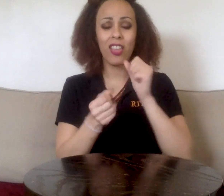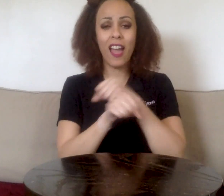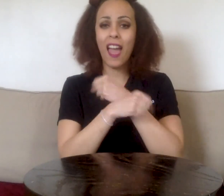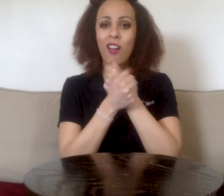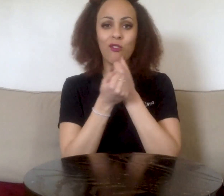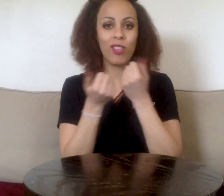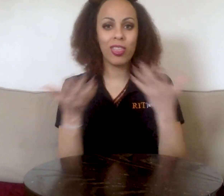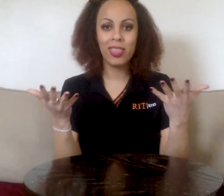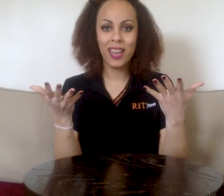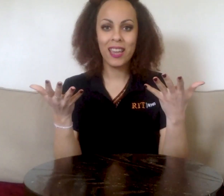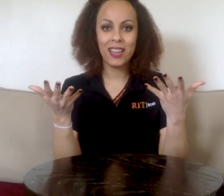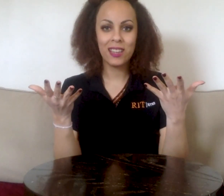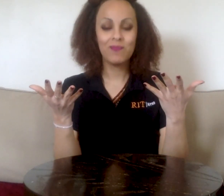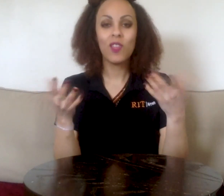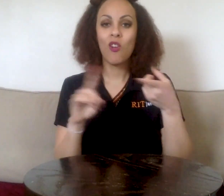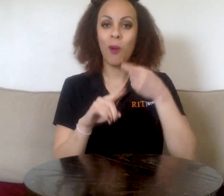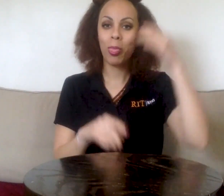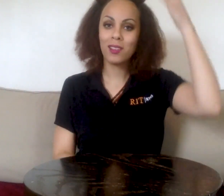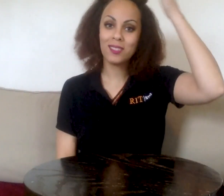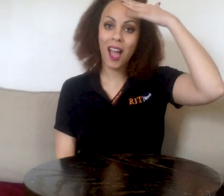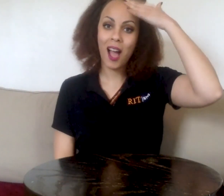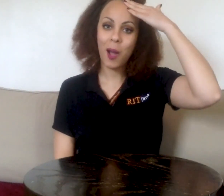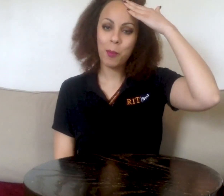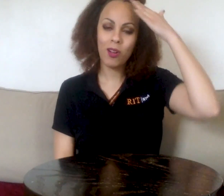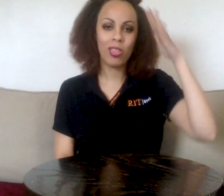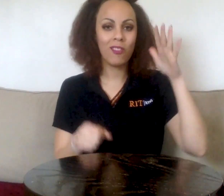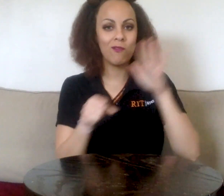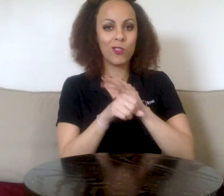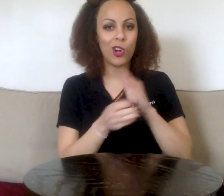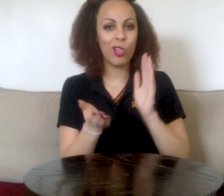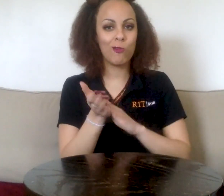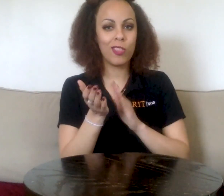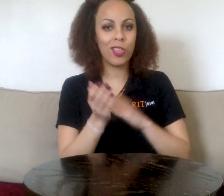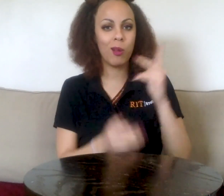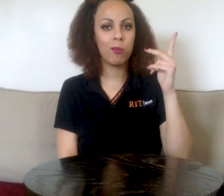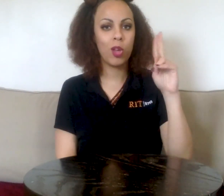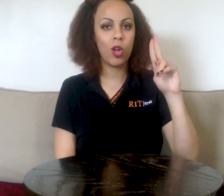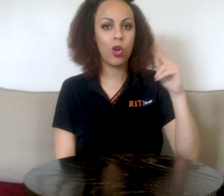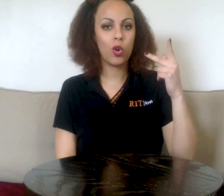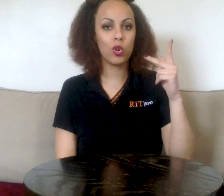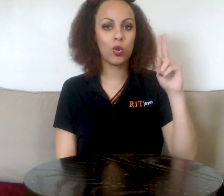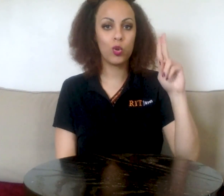Let’s put everything together from the top, the full Kuku rhythm.